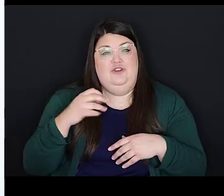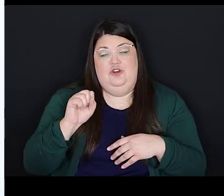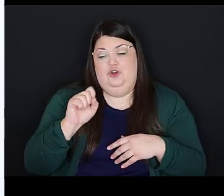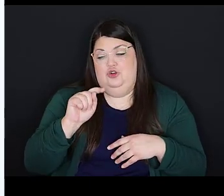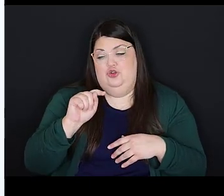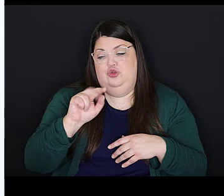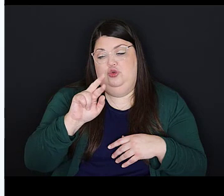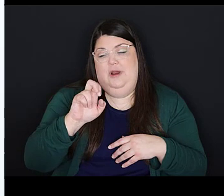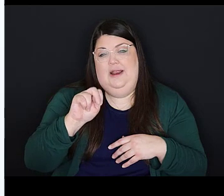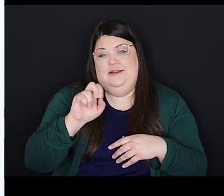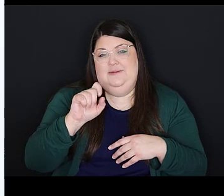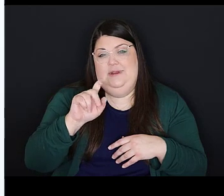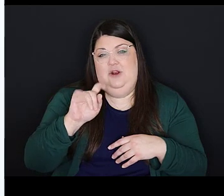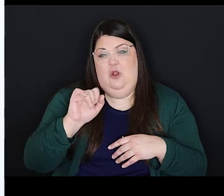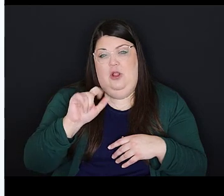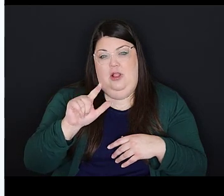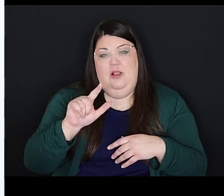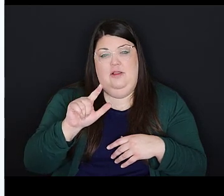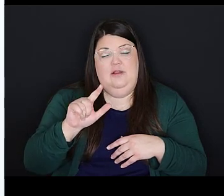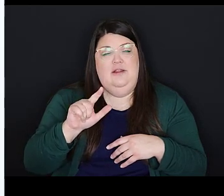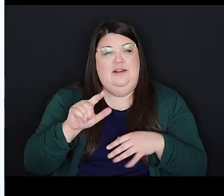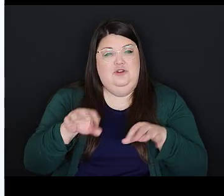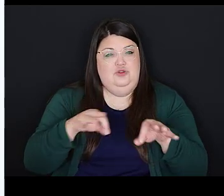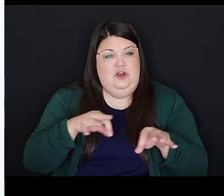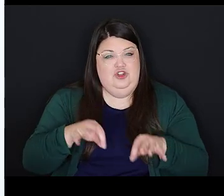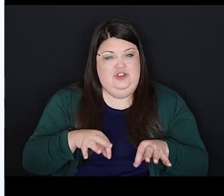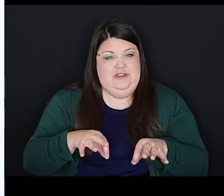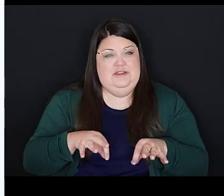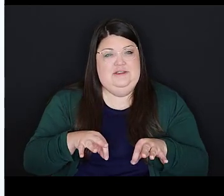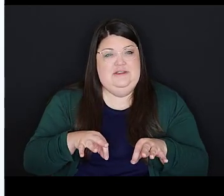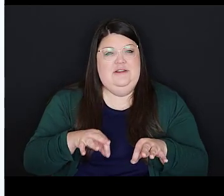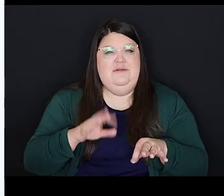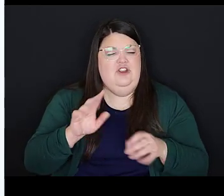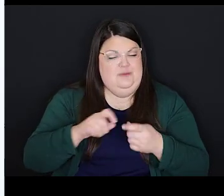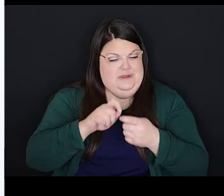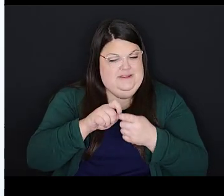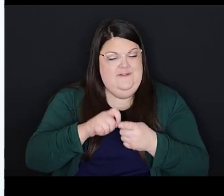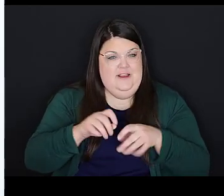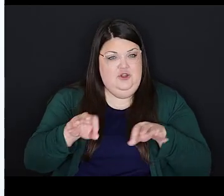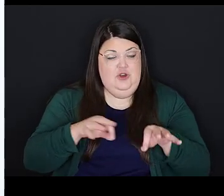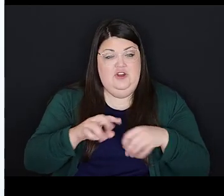Instructions section of the kit, there are specific instructions on submission